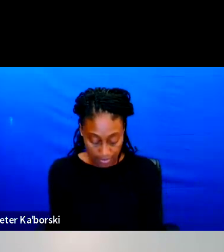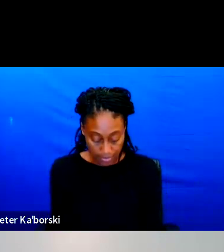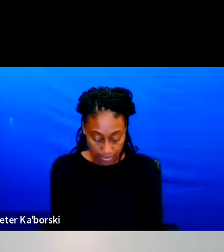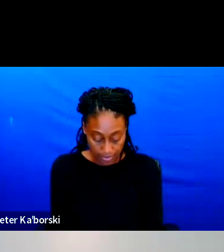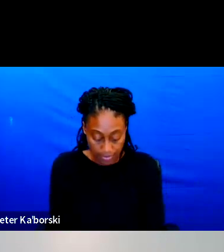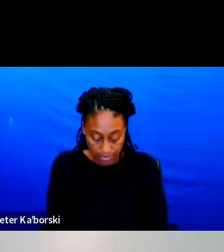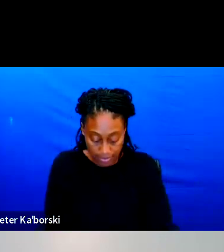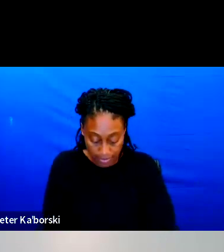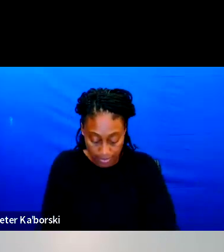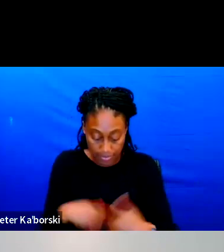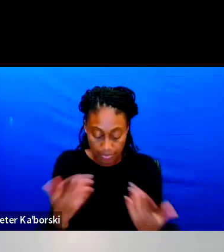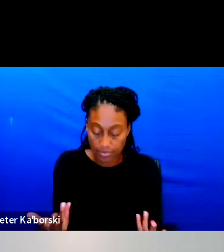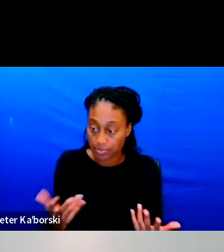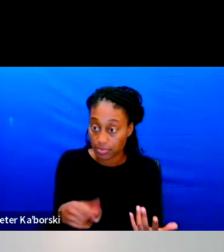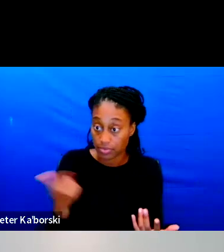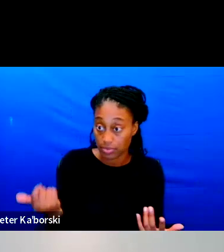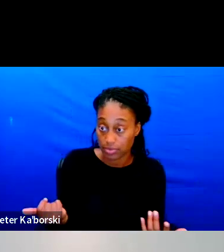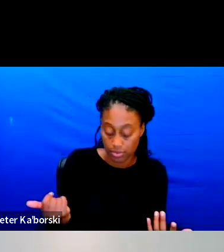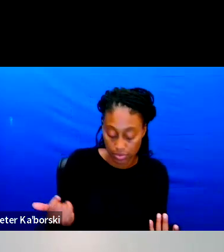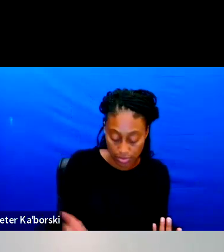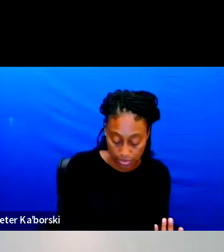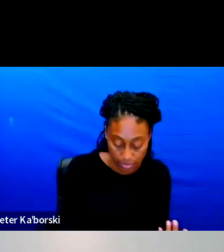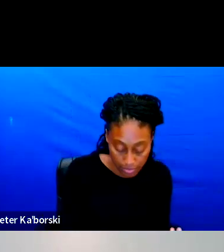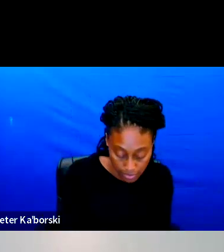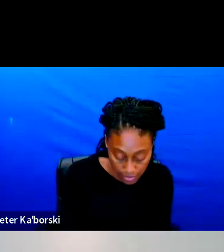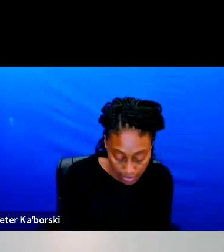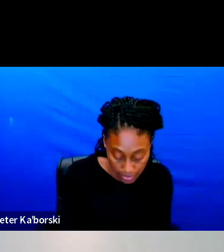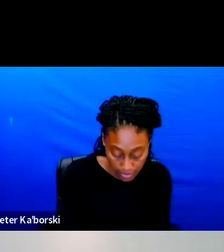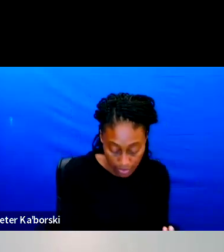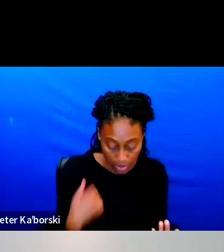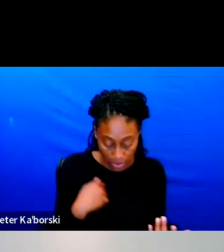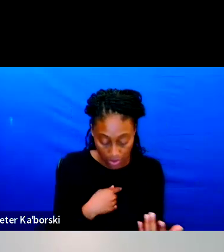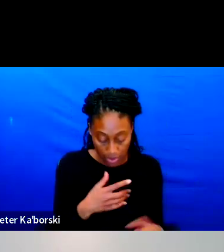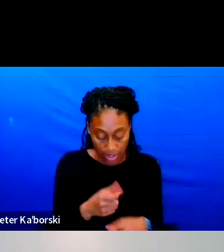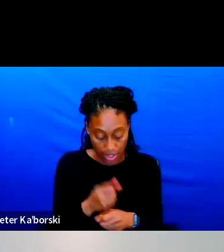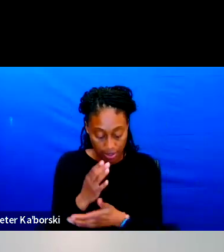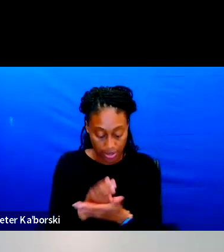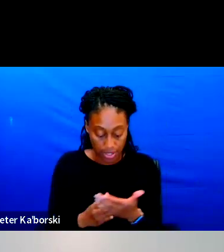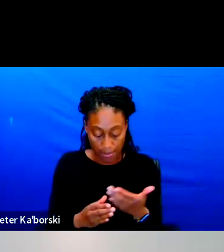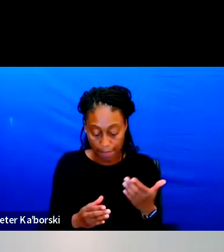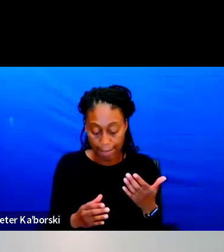Kyle Kleist: other ones. We we do get some contacts through. I think it's Kyle Kleist: 2, 1 1